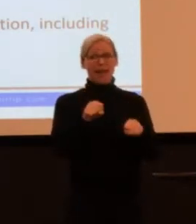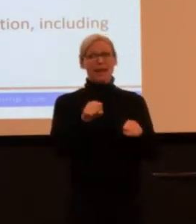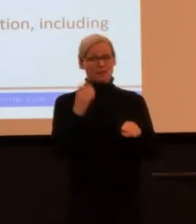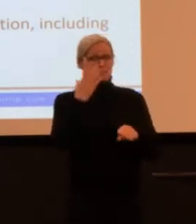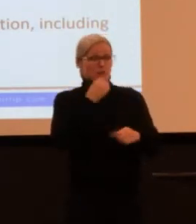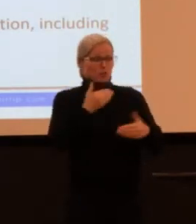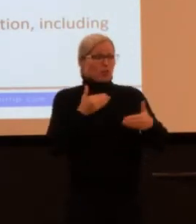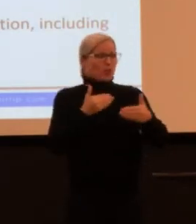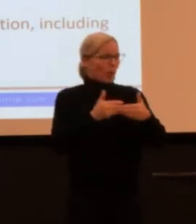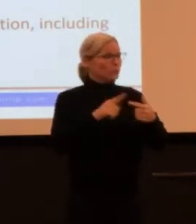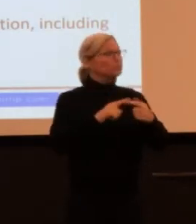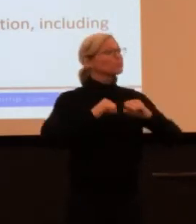in which the invention is built.